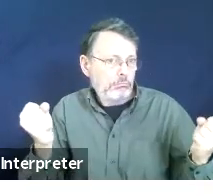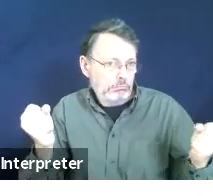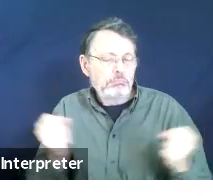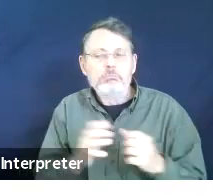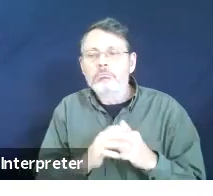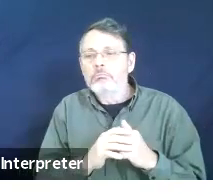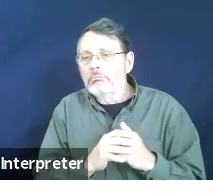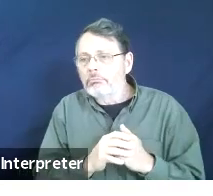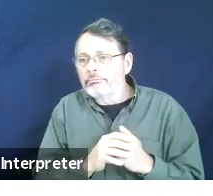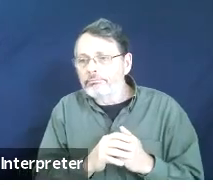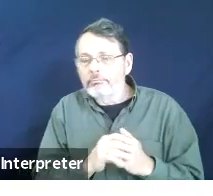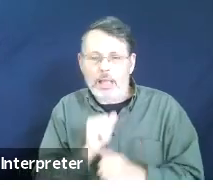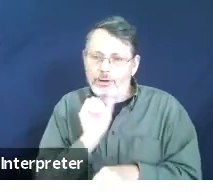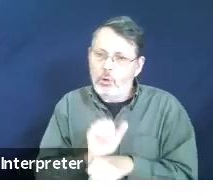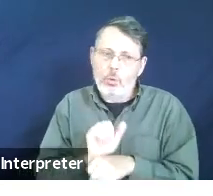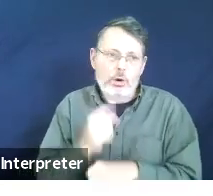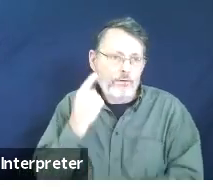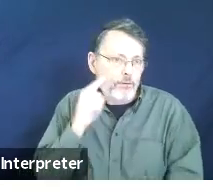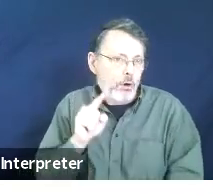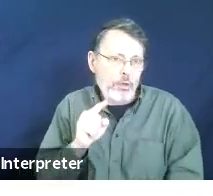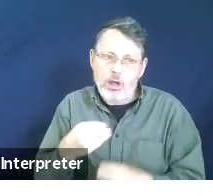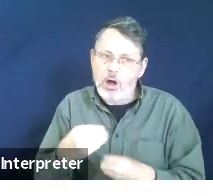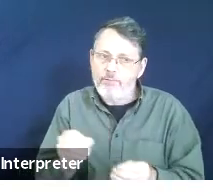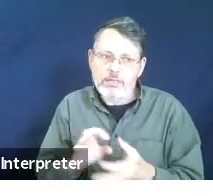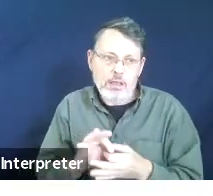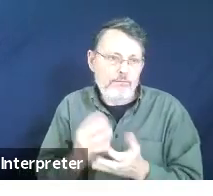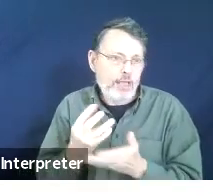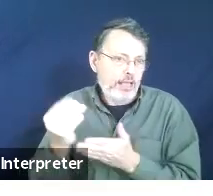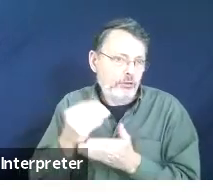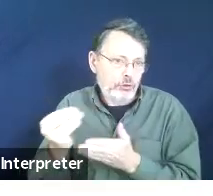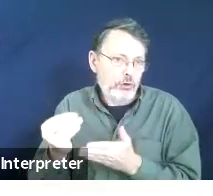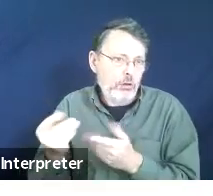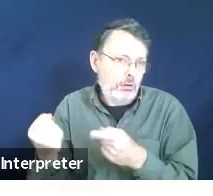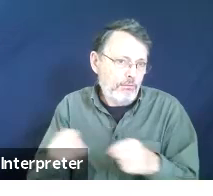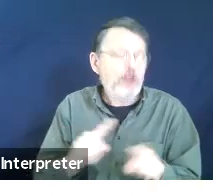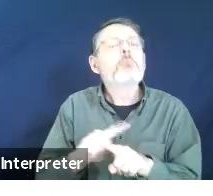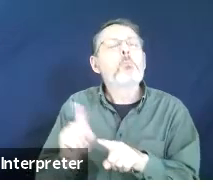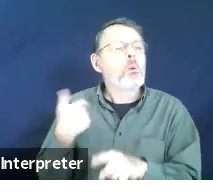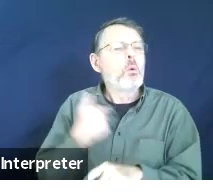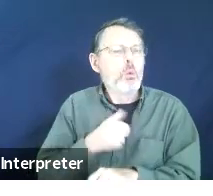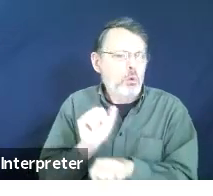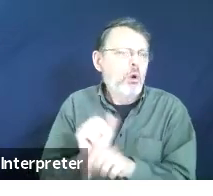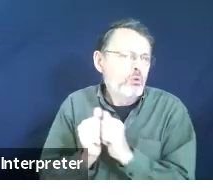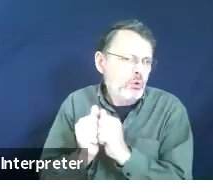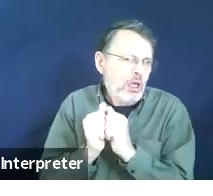I don't work for the office of external affairs, but we do work together sometimes on projects,